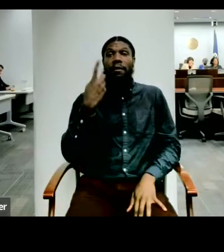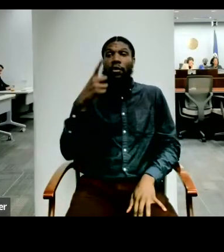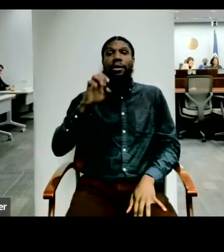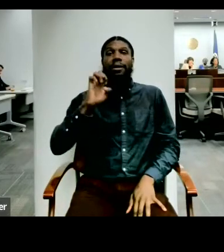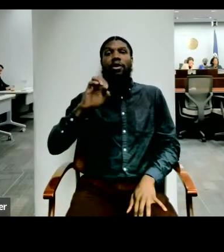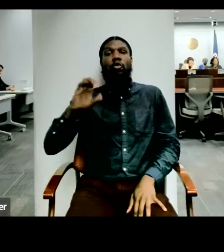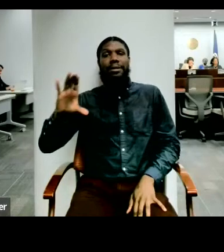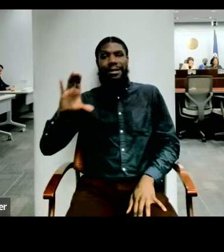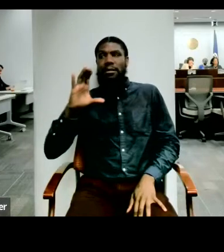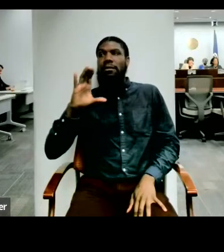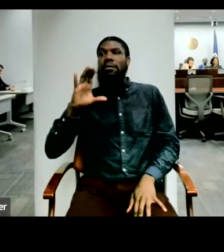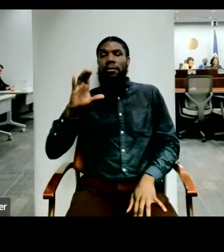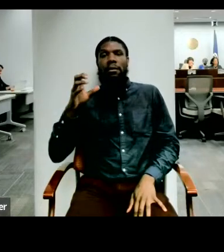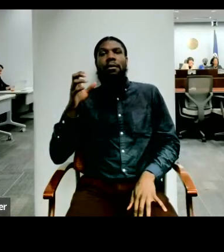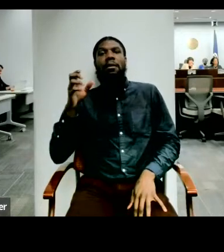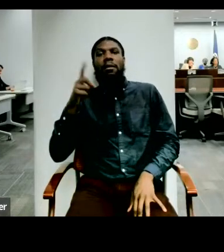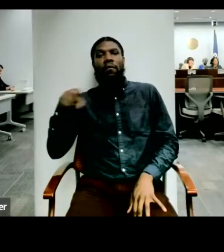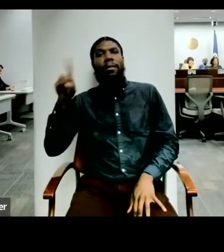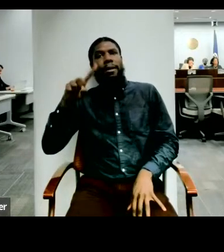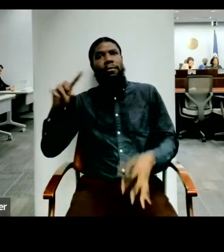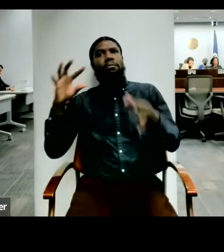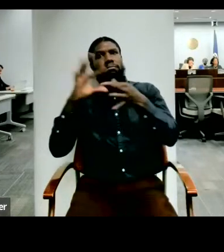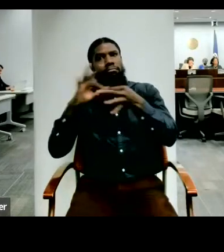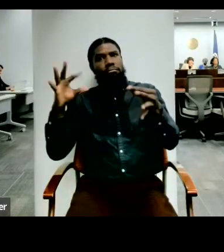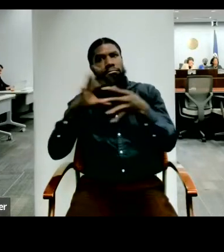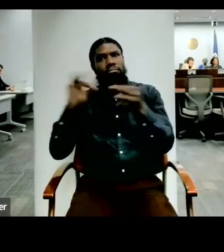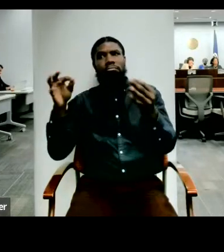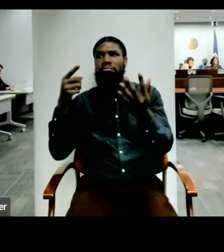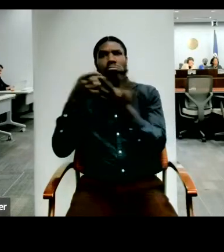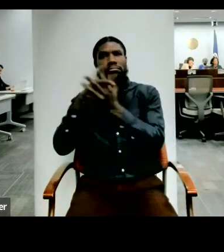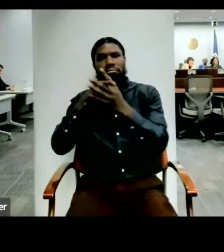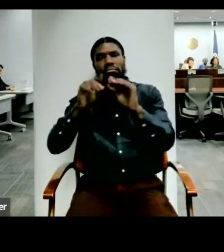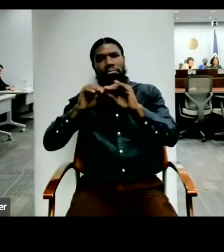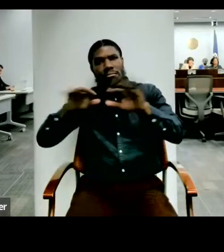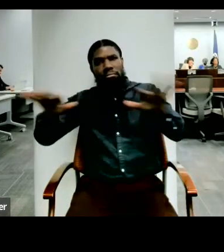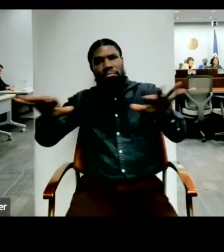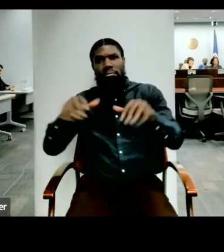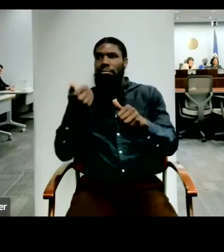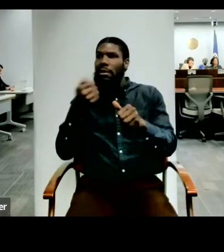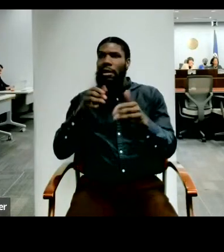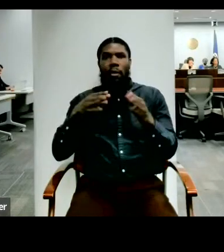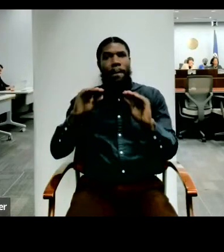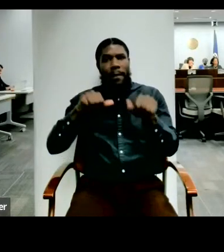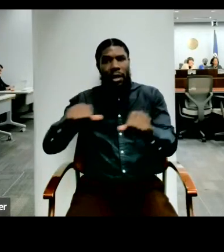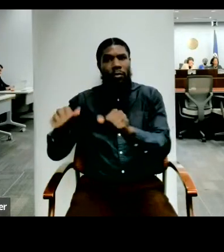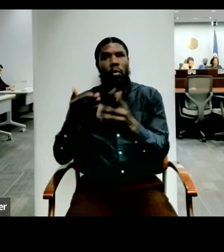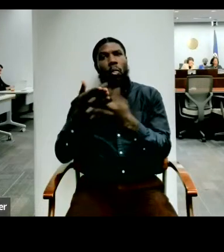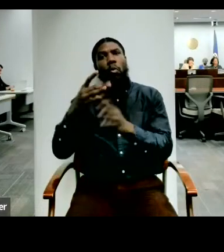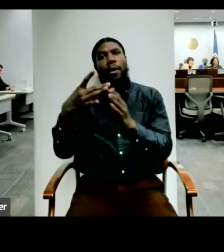to state that unequivocally in any way that it can in guidance would be very helpful.